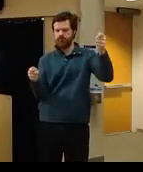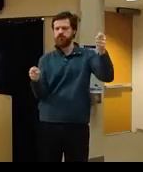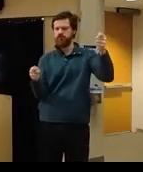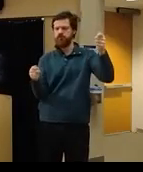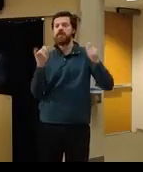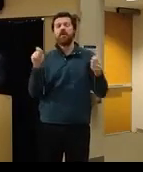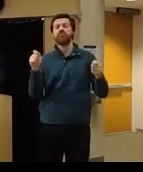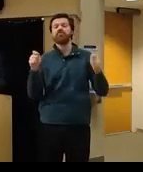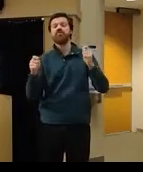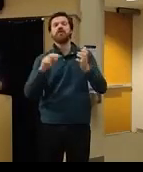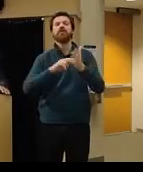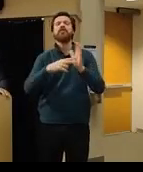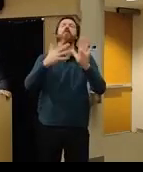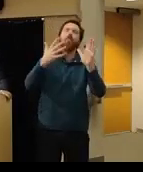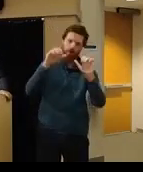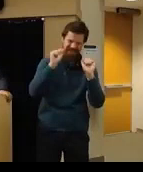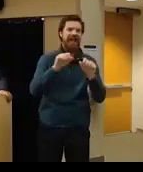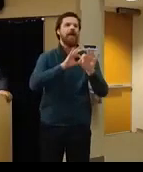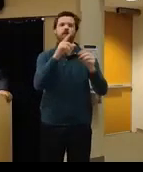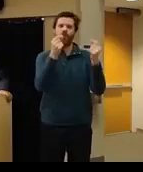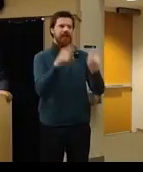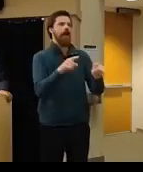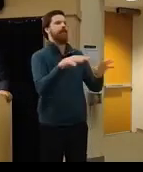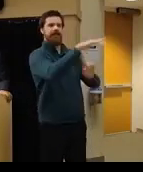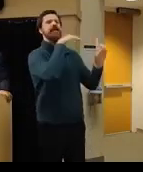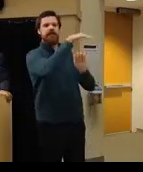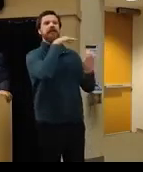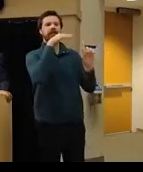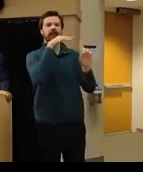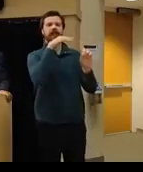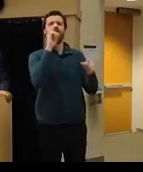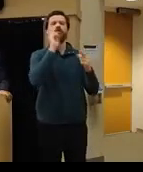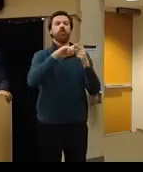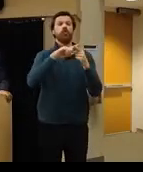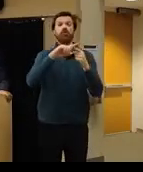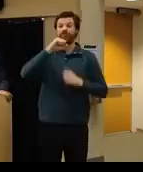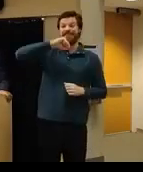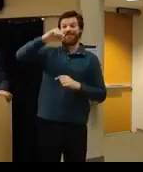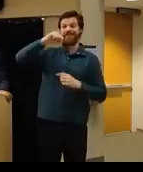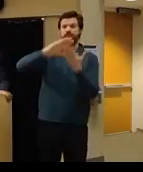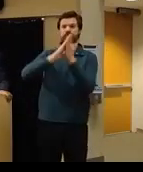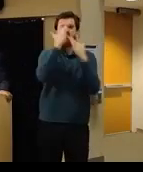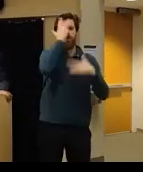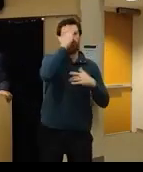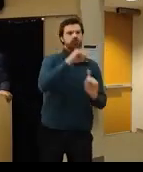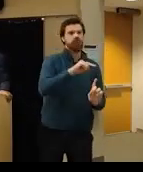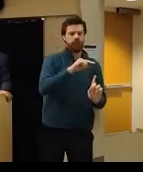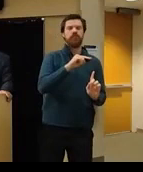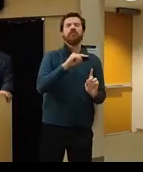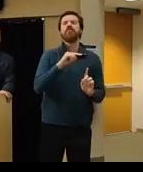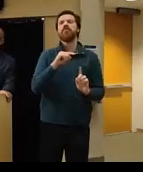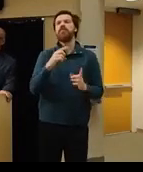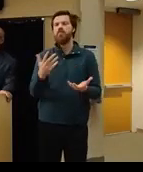allowed them to explain uh what was going on to pathologize resistance uh and so we noticed that